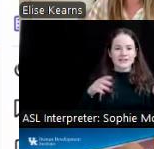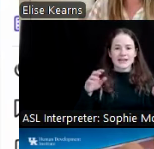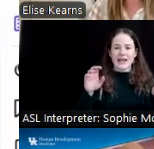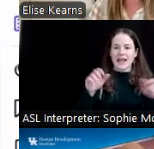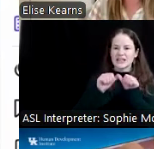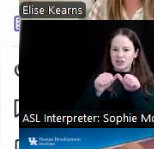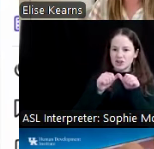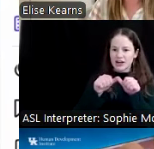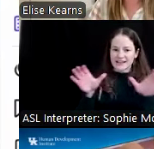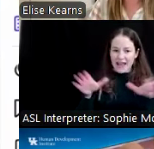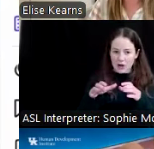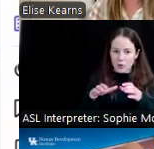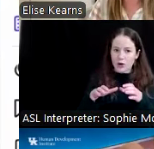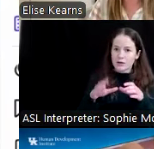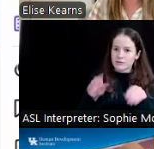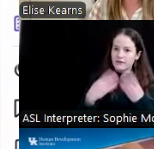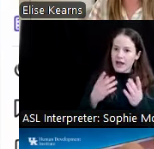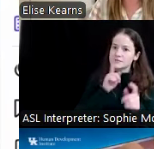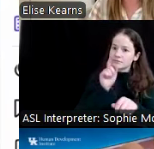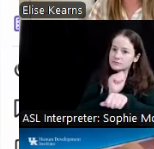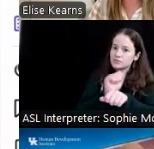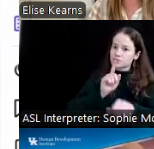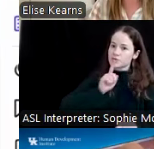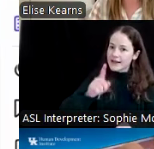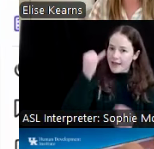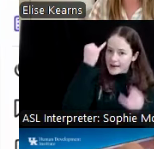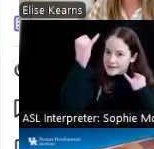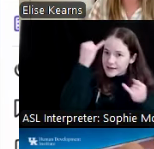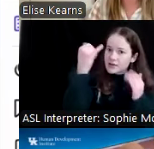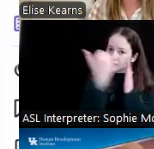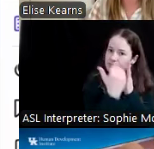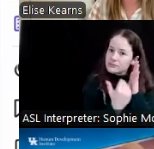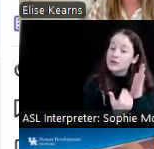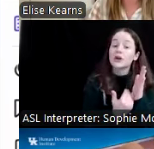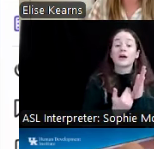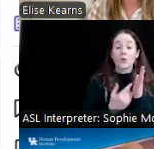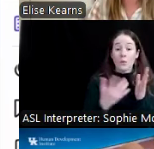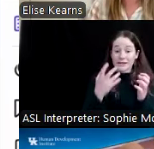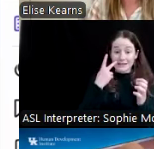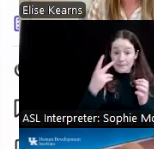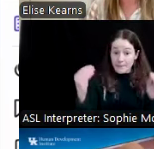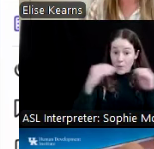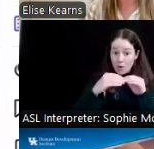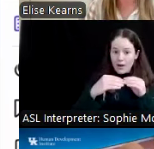to see more, there's an advanced fitness cards that you could click on down here. So, this gives you actual